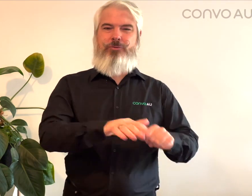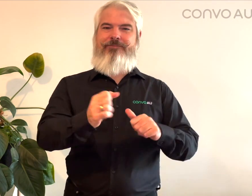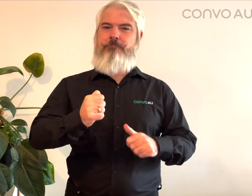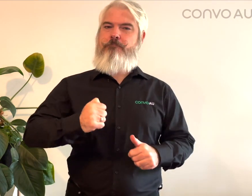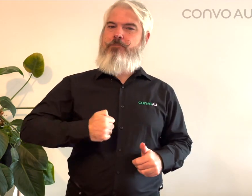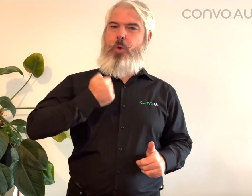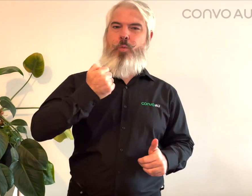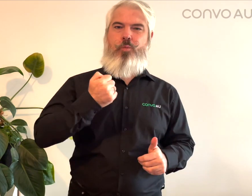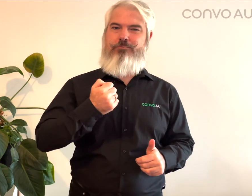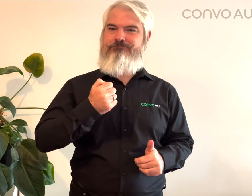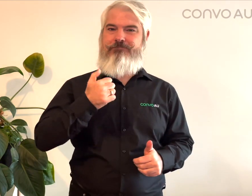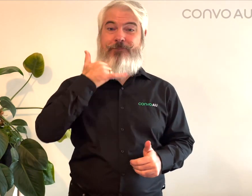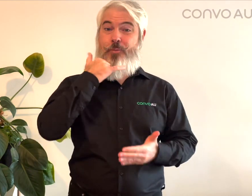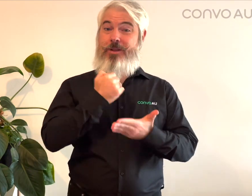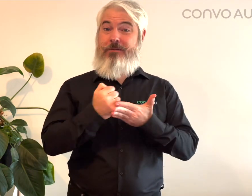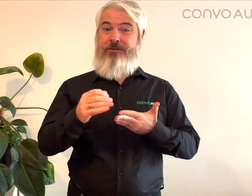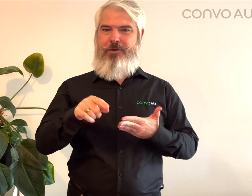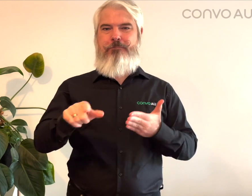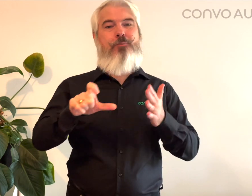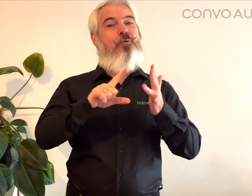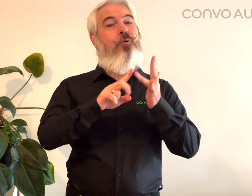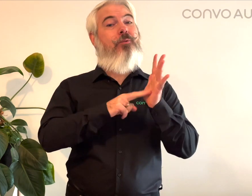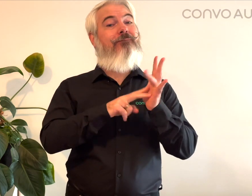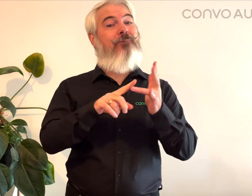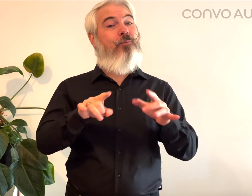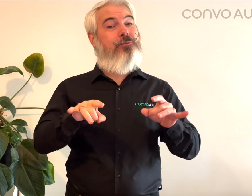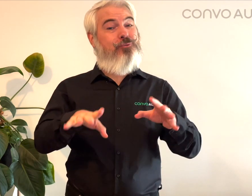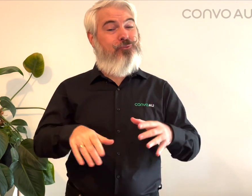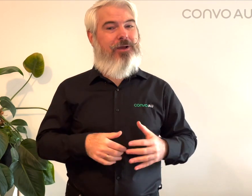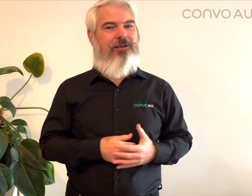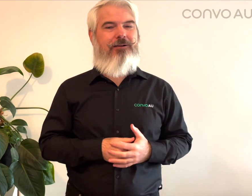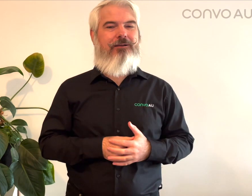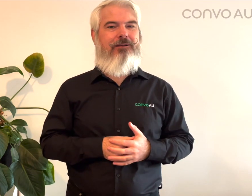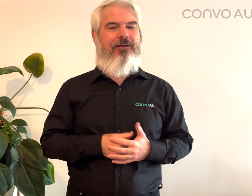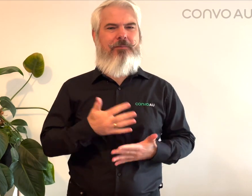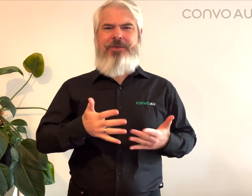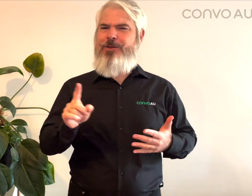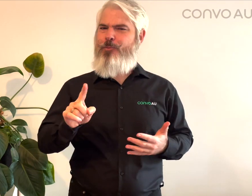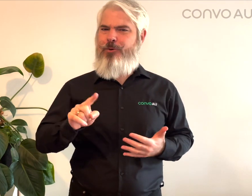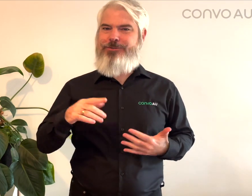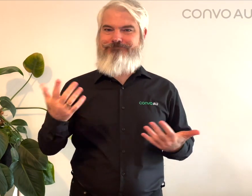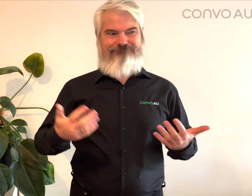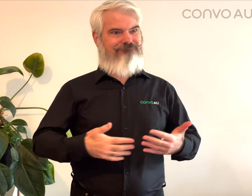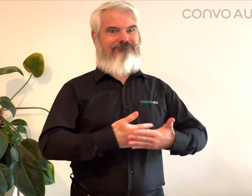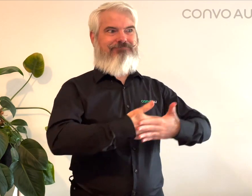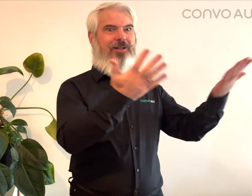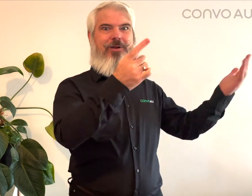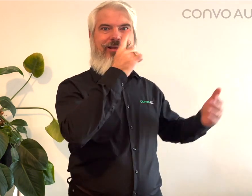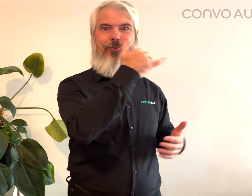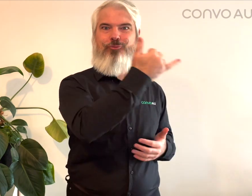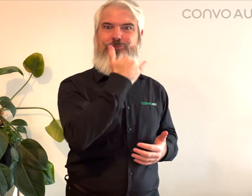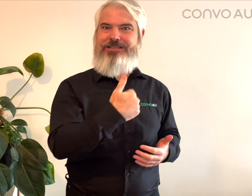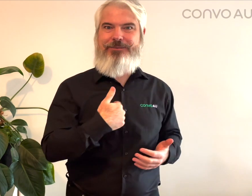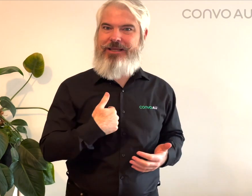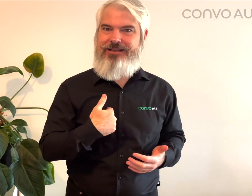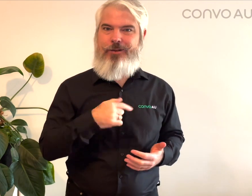It is great to have my own phone number from Convo Australia. That means anyone can call me